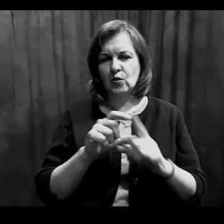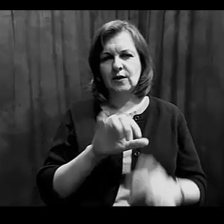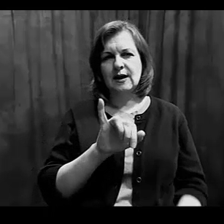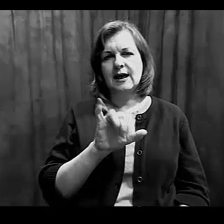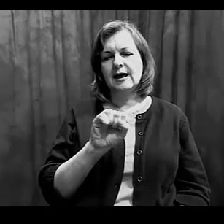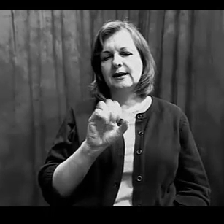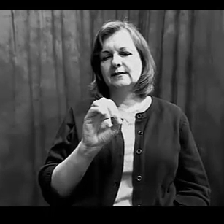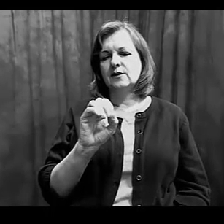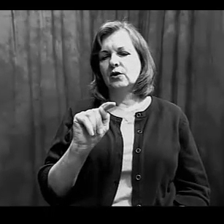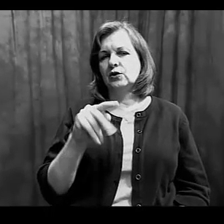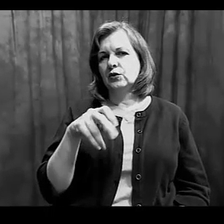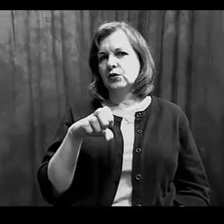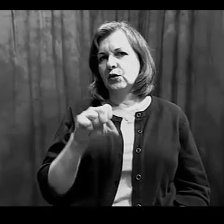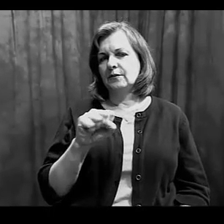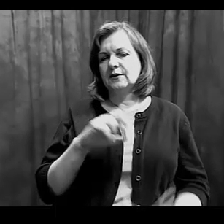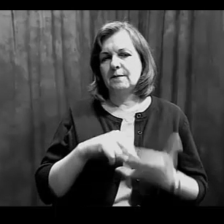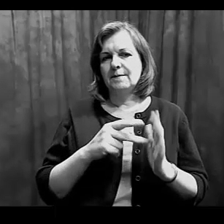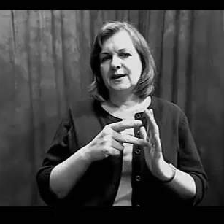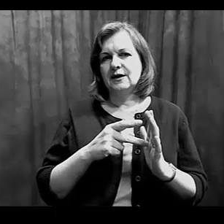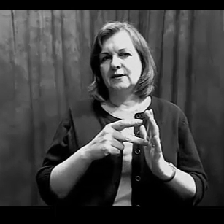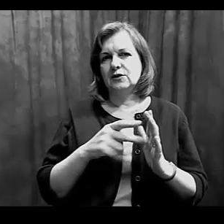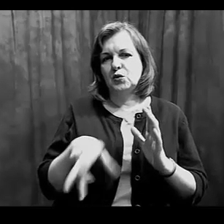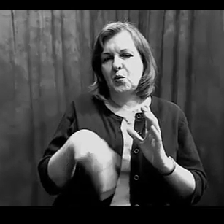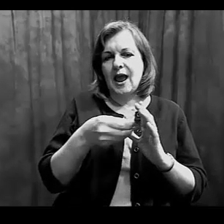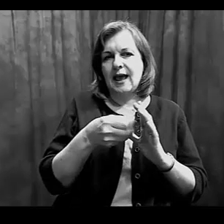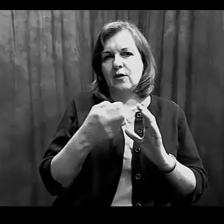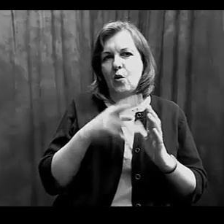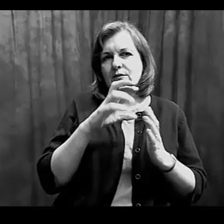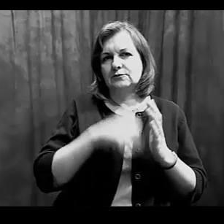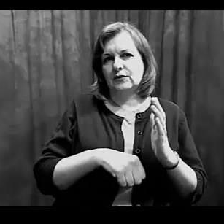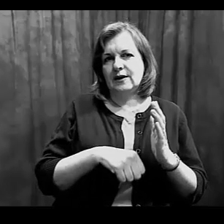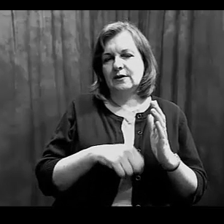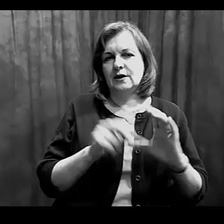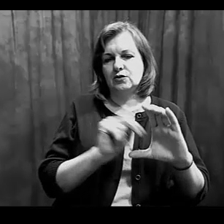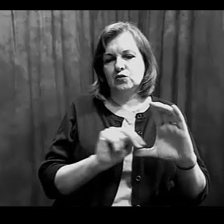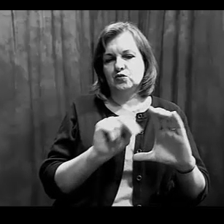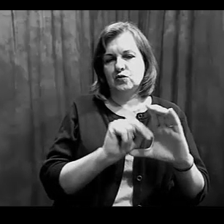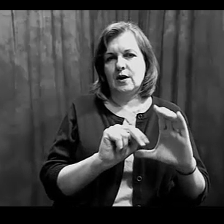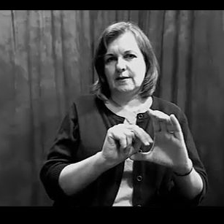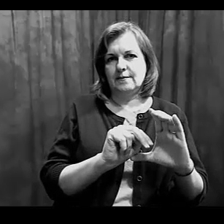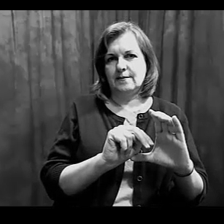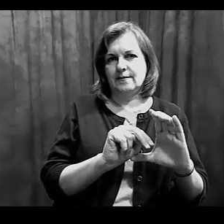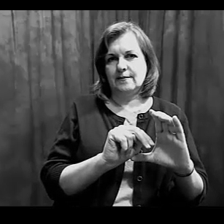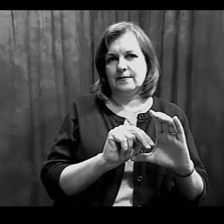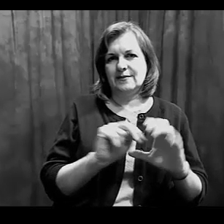= a gain or loss of neutrons